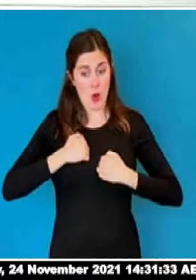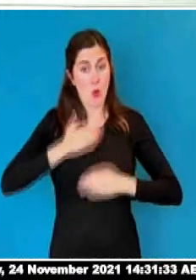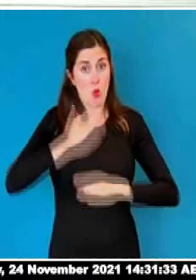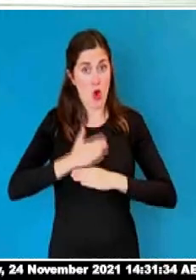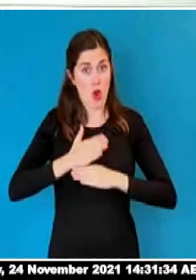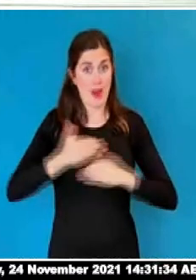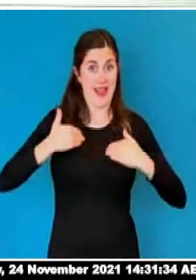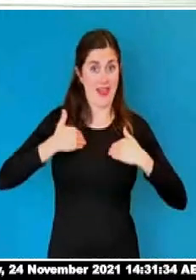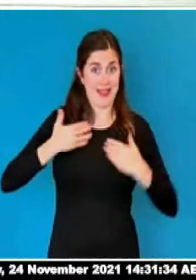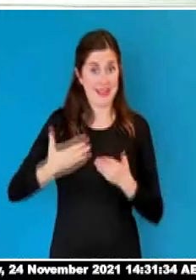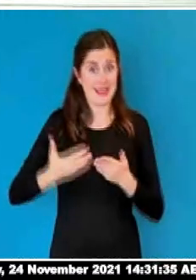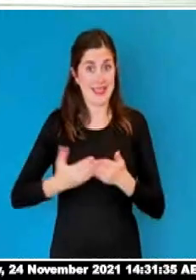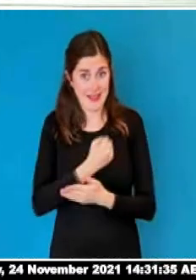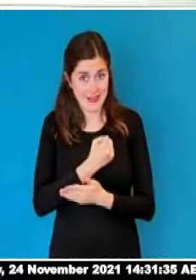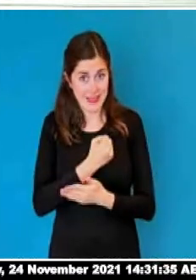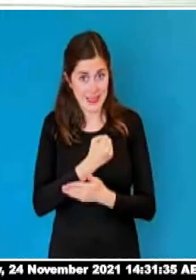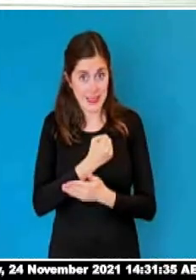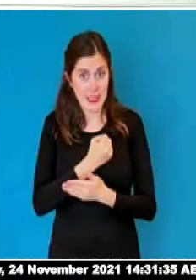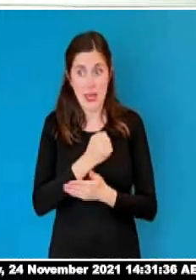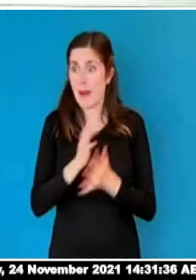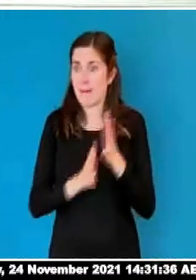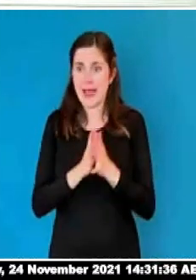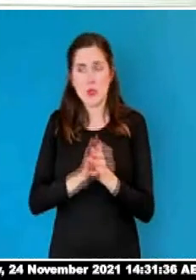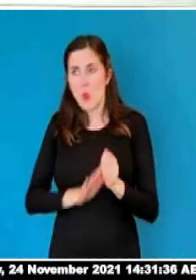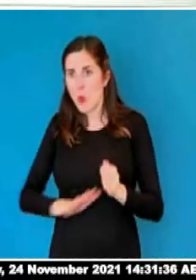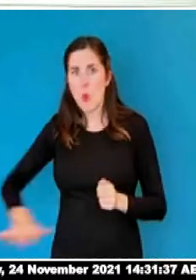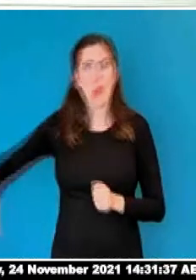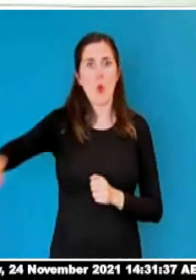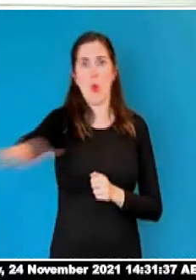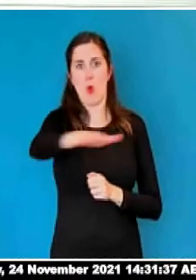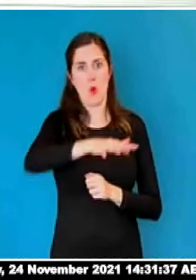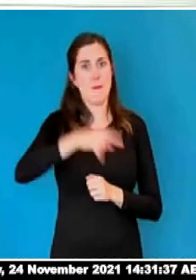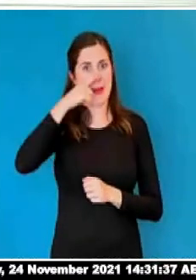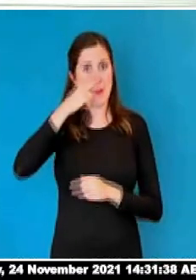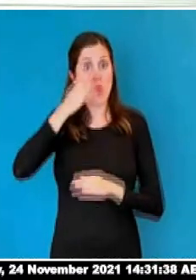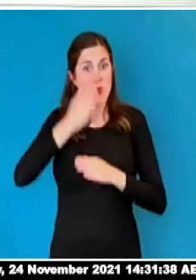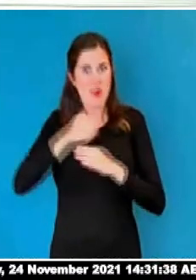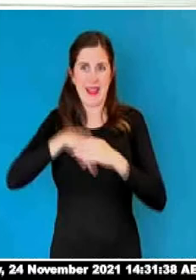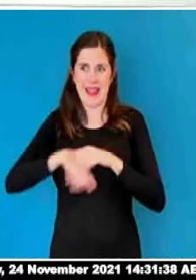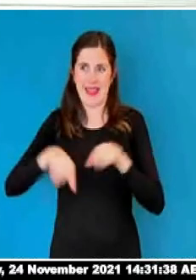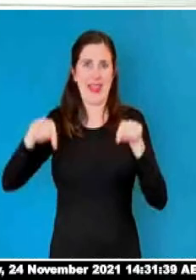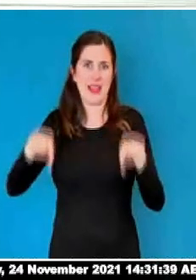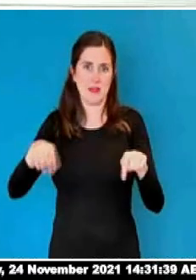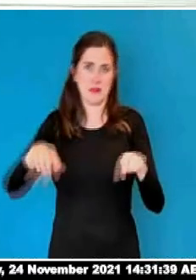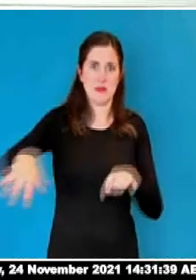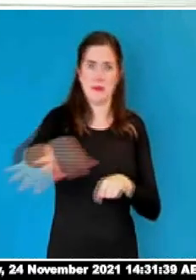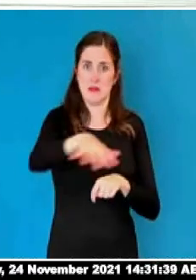health and safety of all workers in a workplace and others regardless